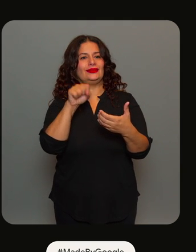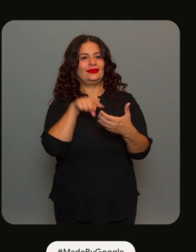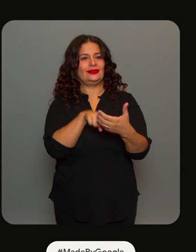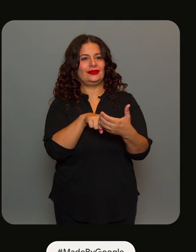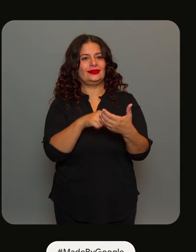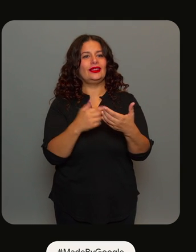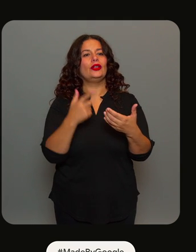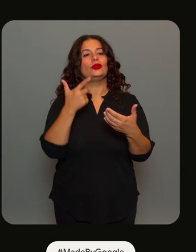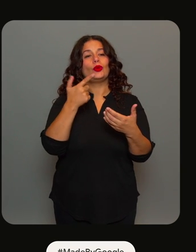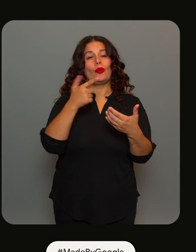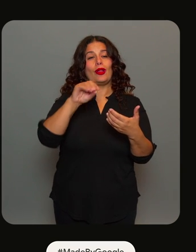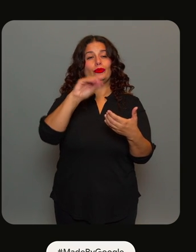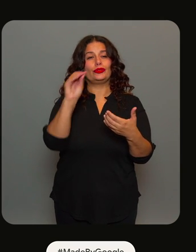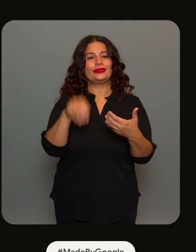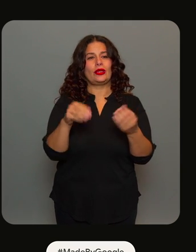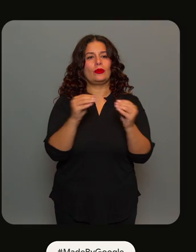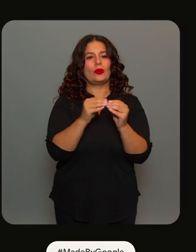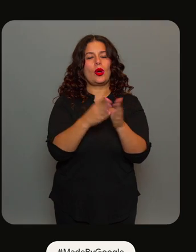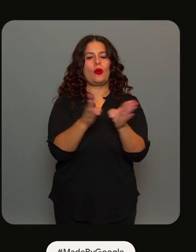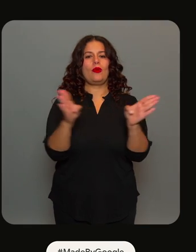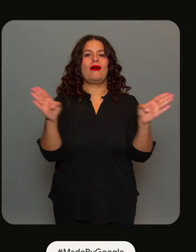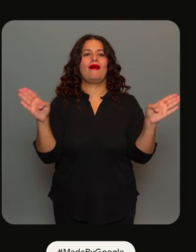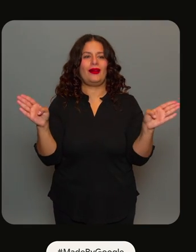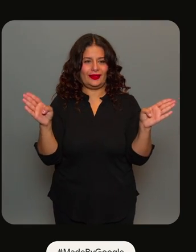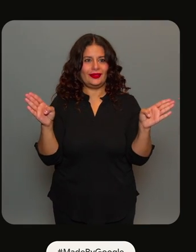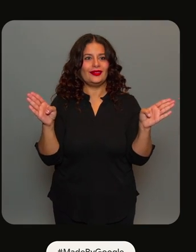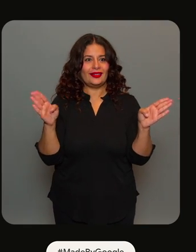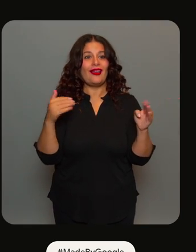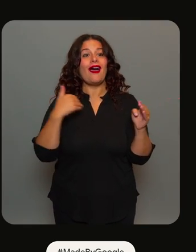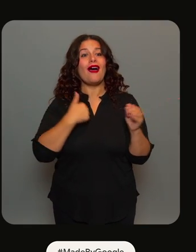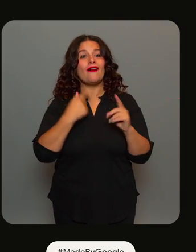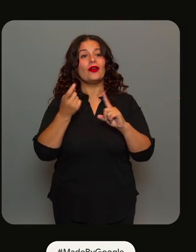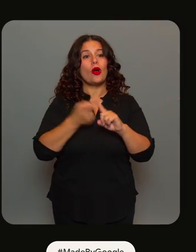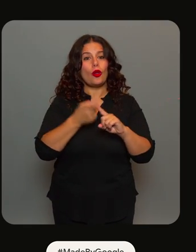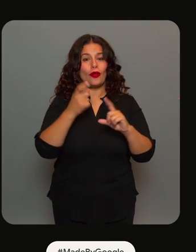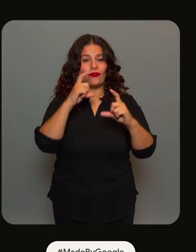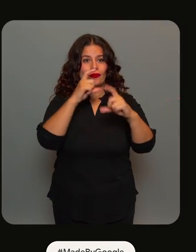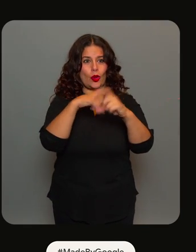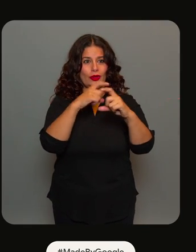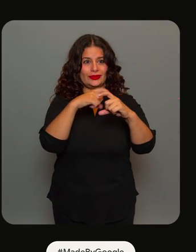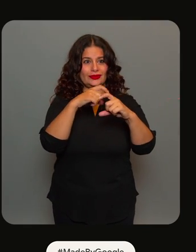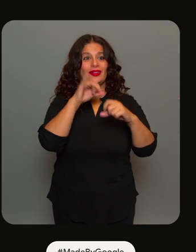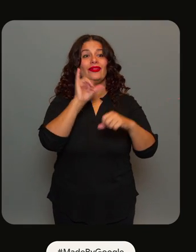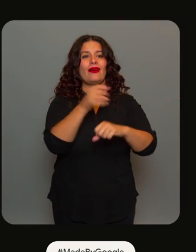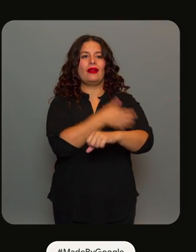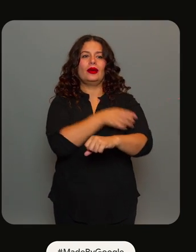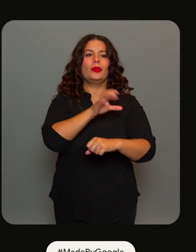7's, and it now has autofocus, which powers our New Macro Focus.